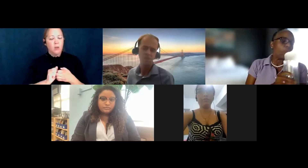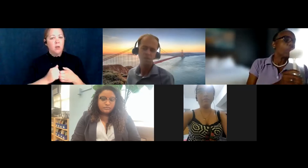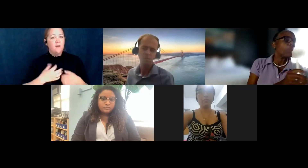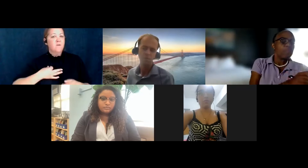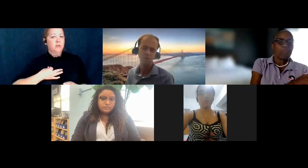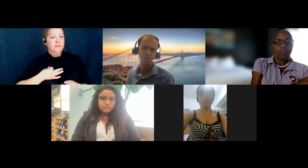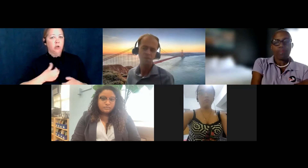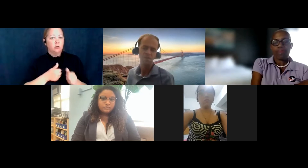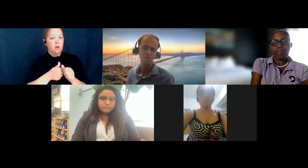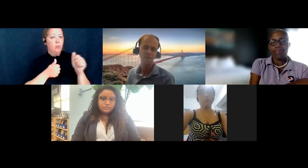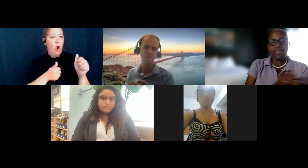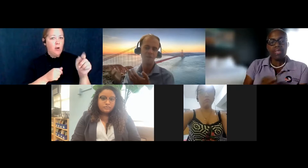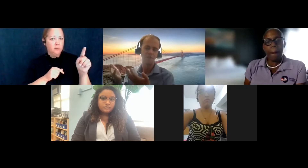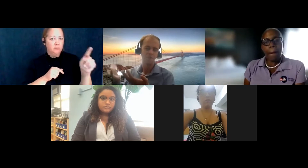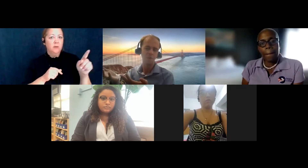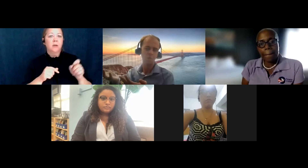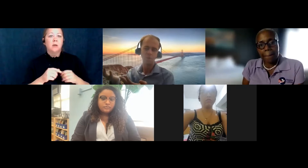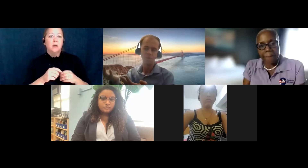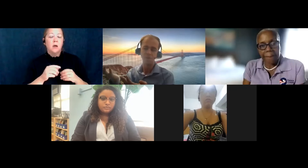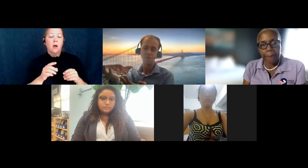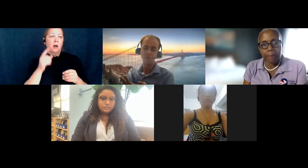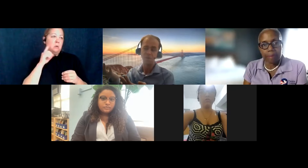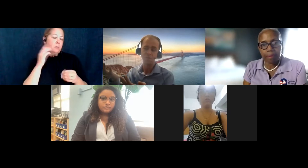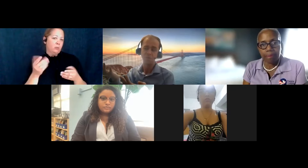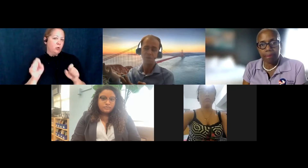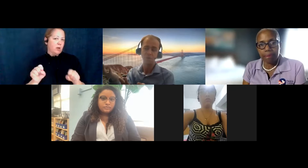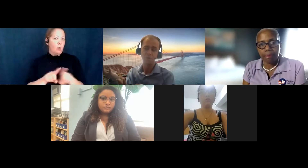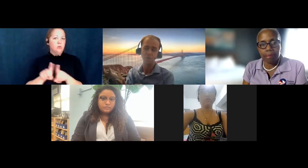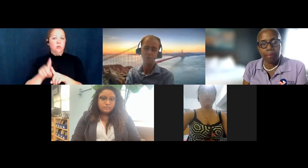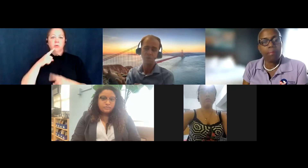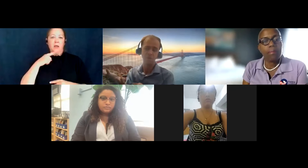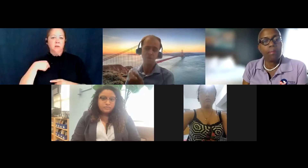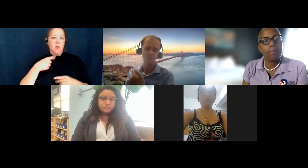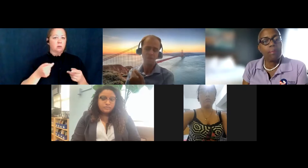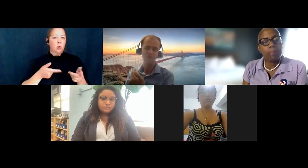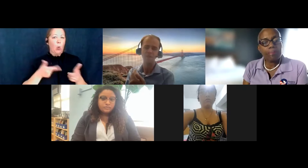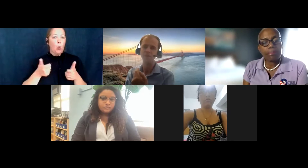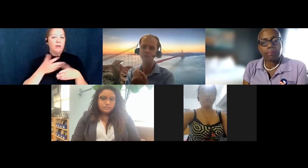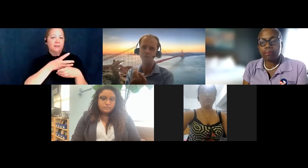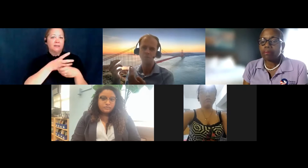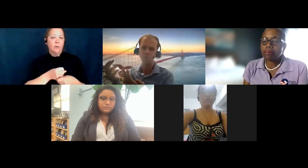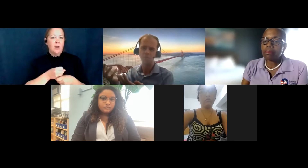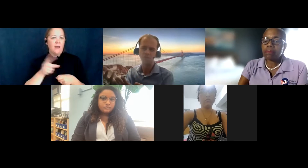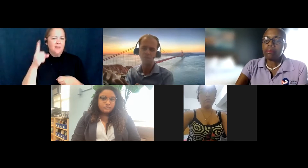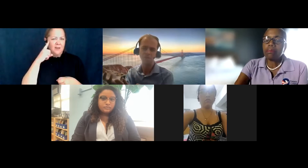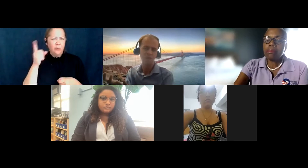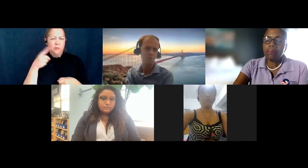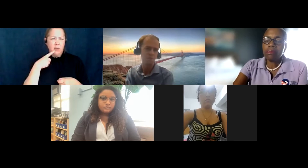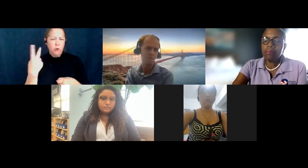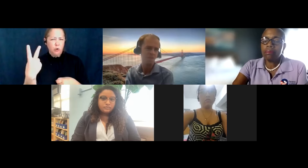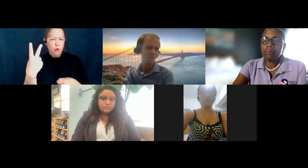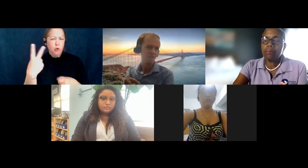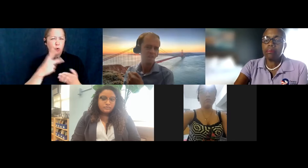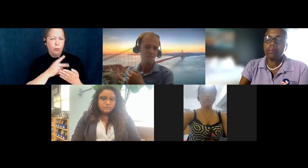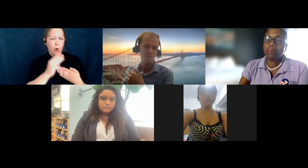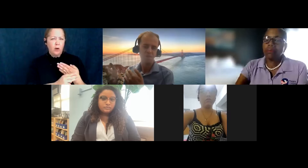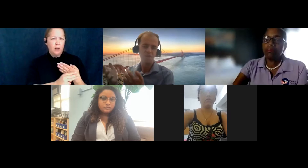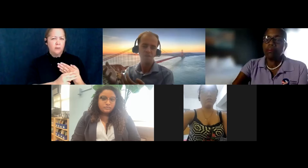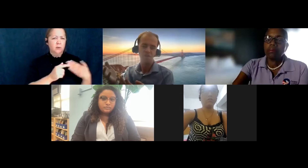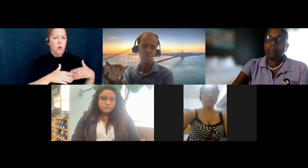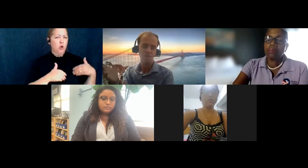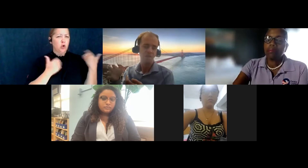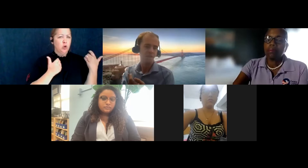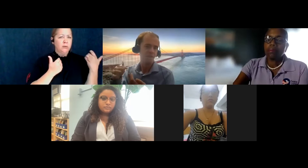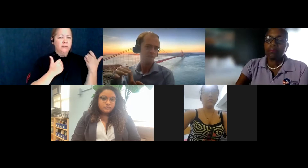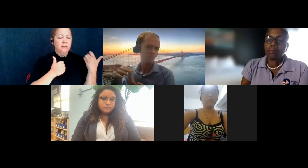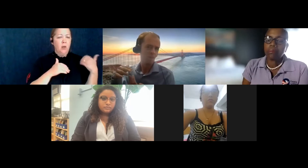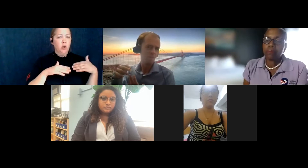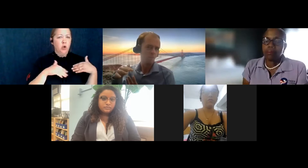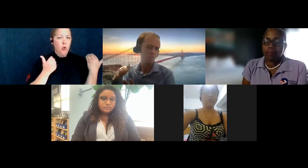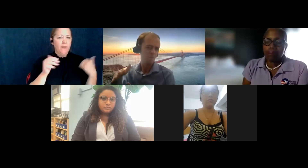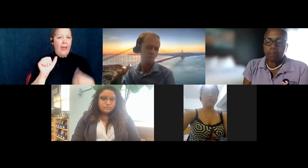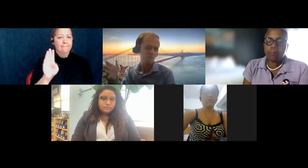You can tell us what was a quick summary of what were the programs that you did? Tell us